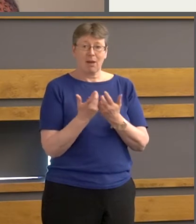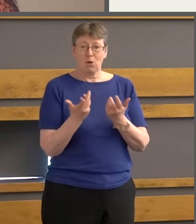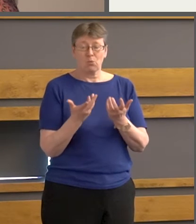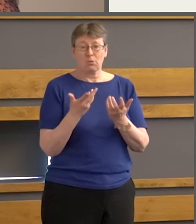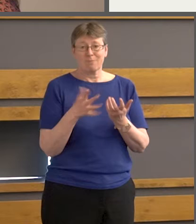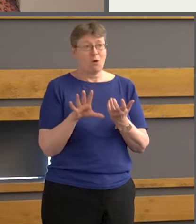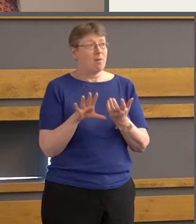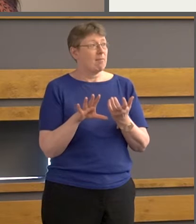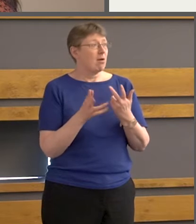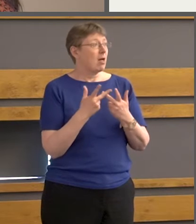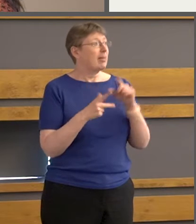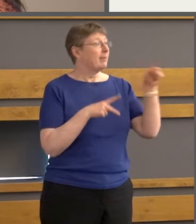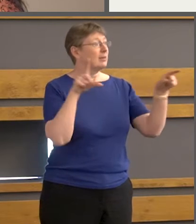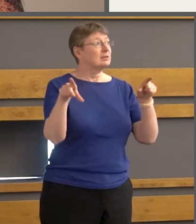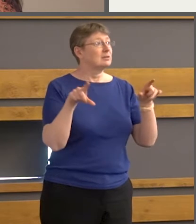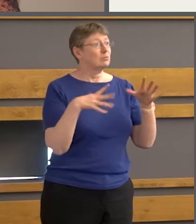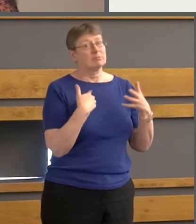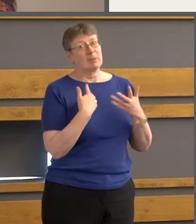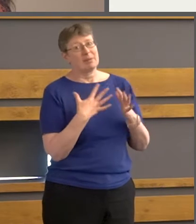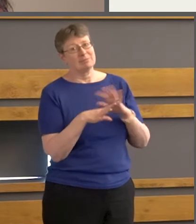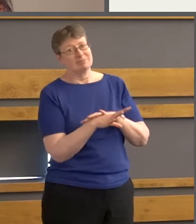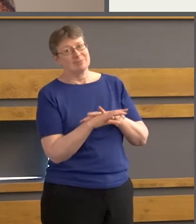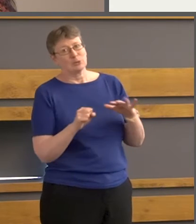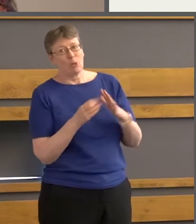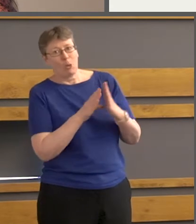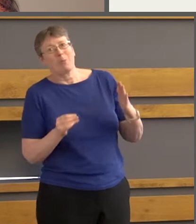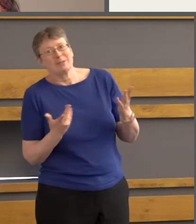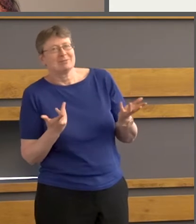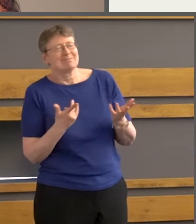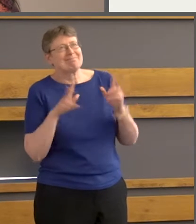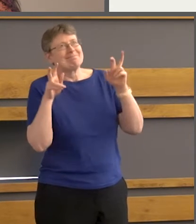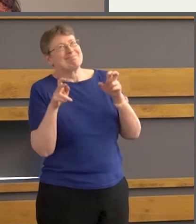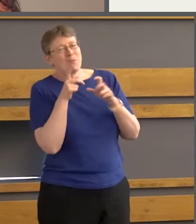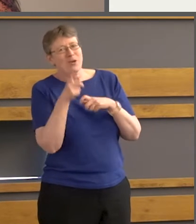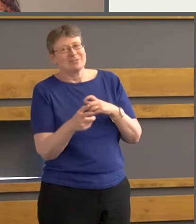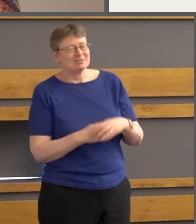and we simply stole, begged, borrowed, however you want to frame that.